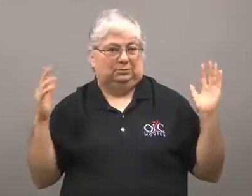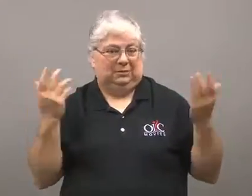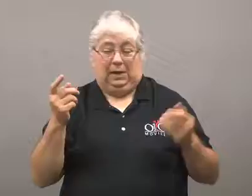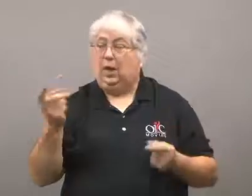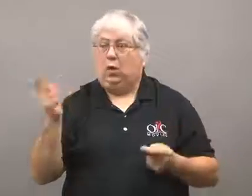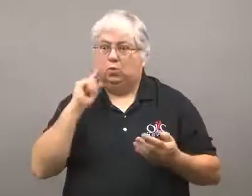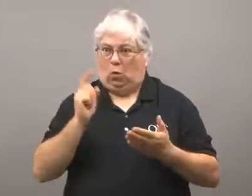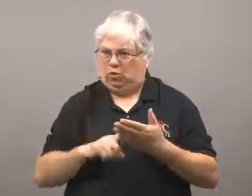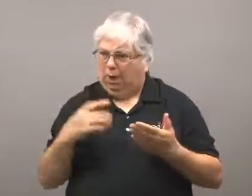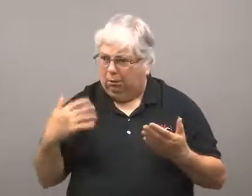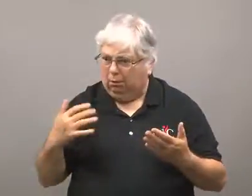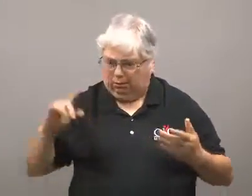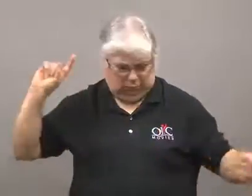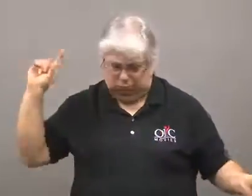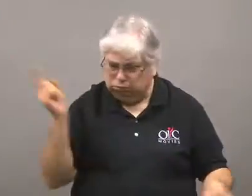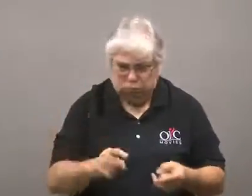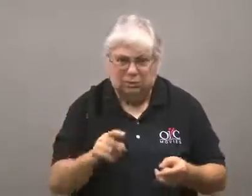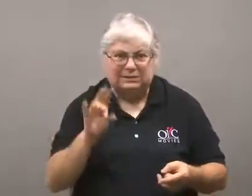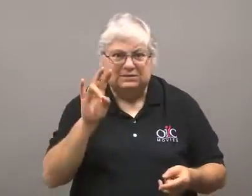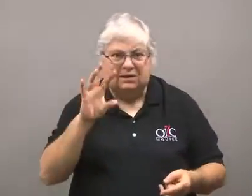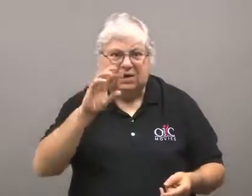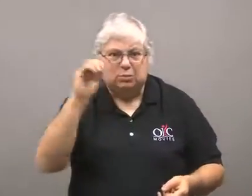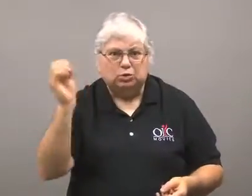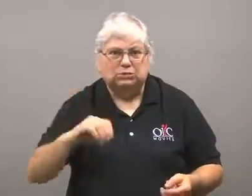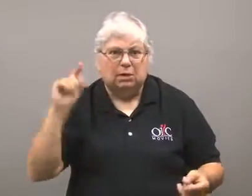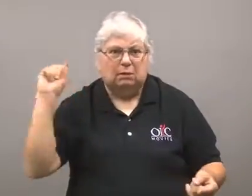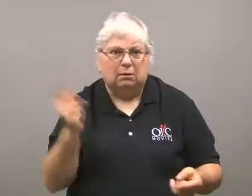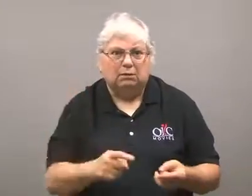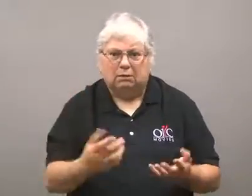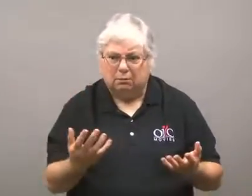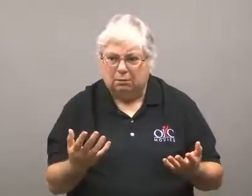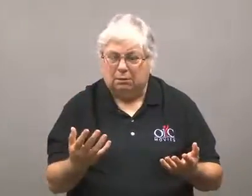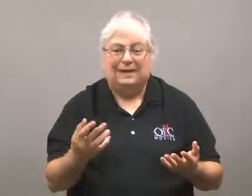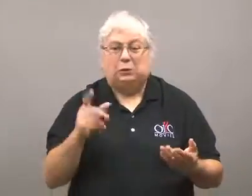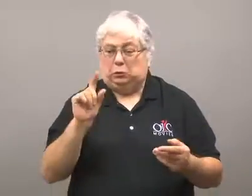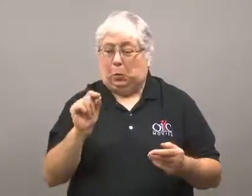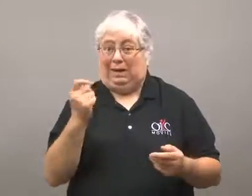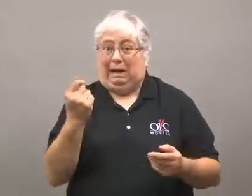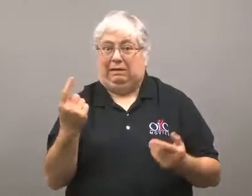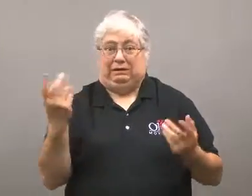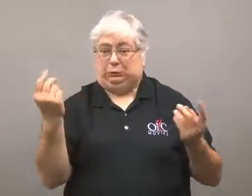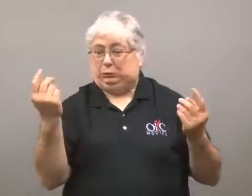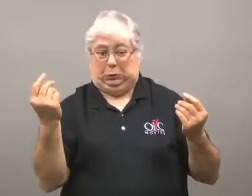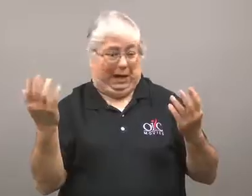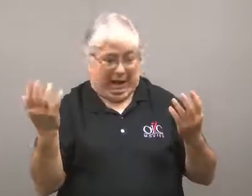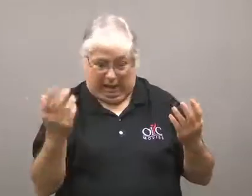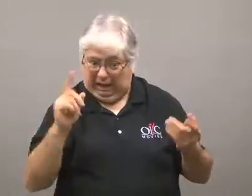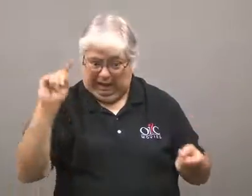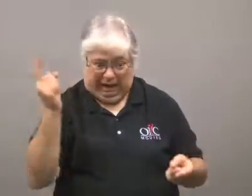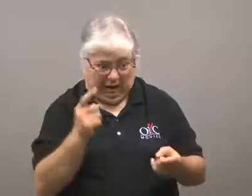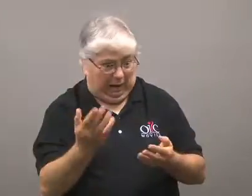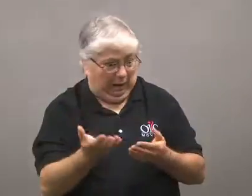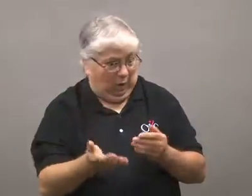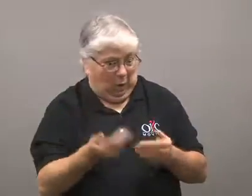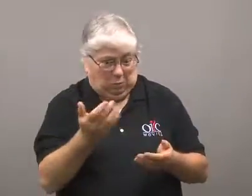The population of this type has dropped by 75%.